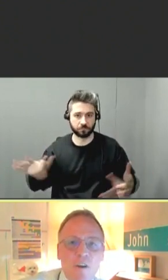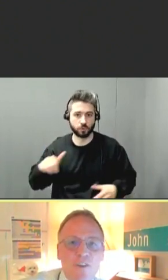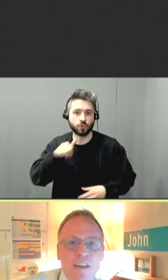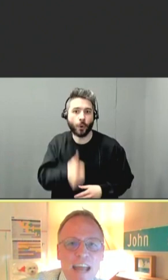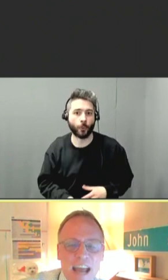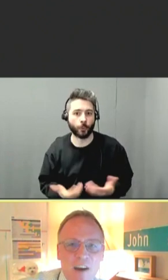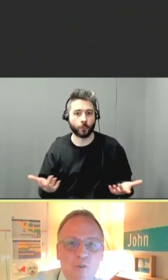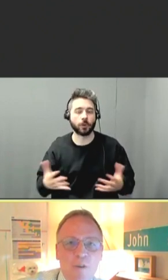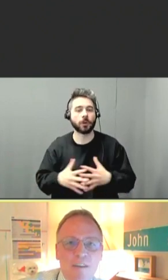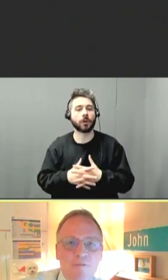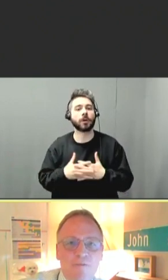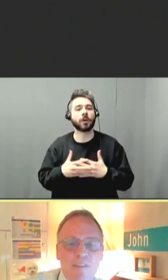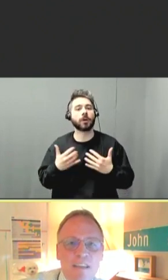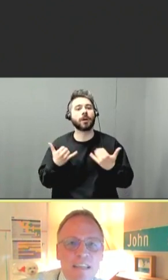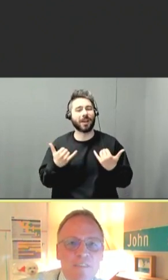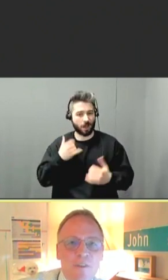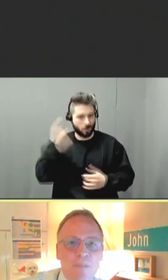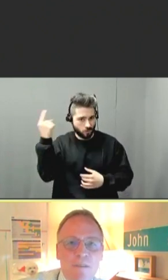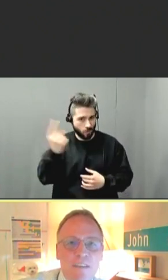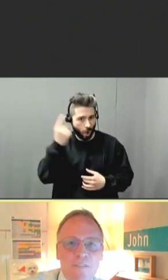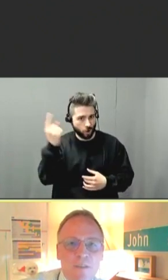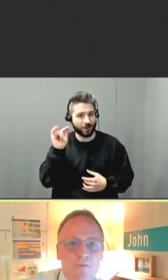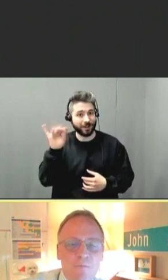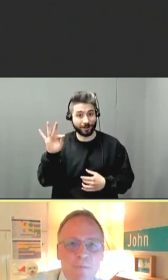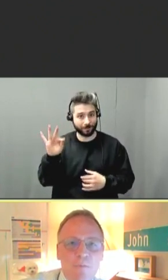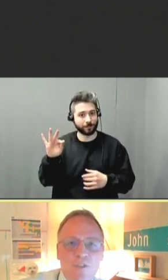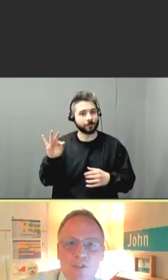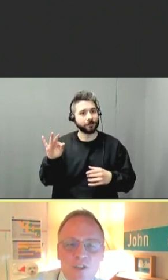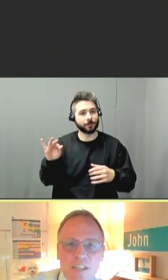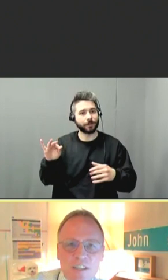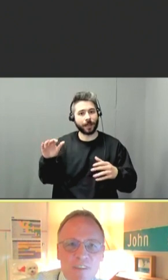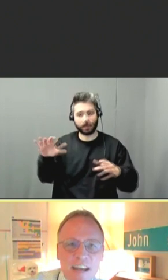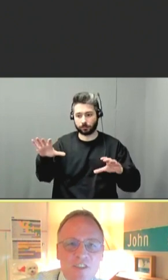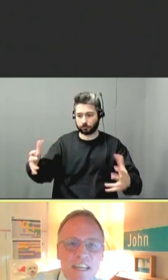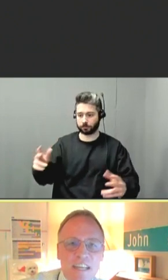I wonder now if the -- if the subset of people that still gets vaccinated,